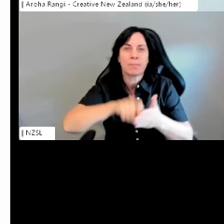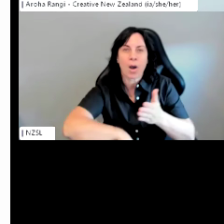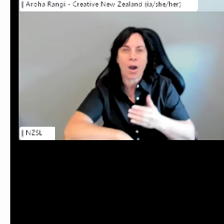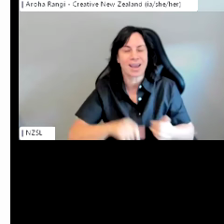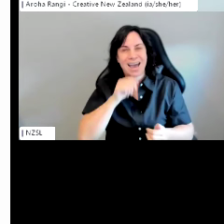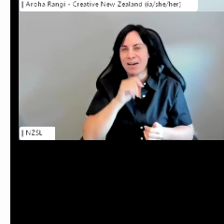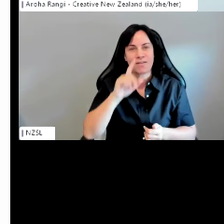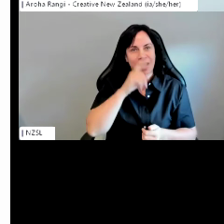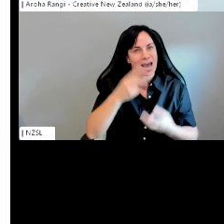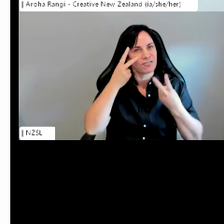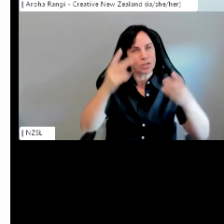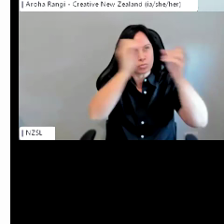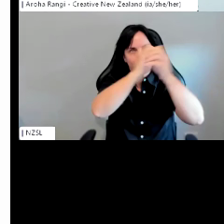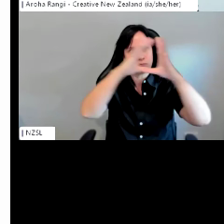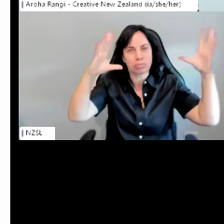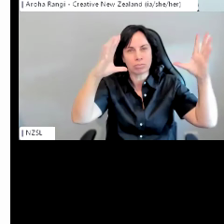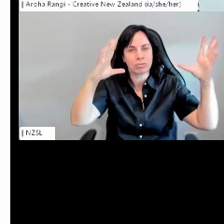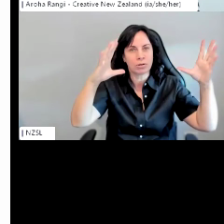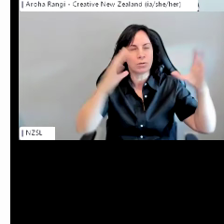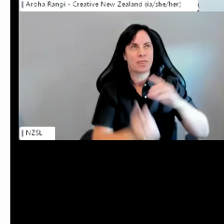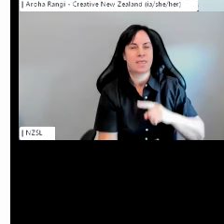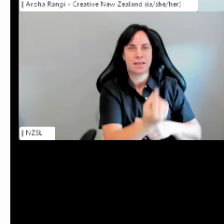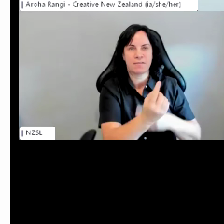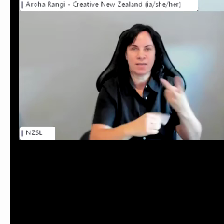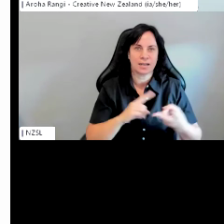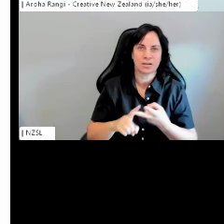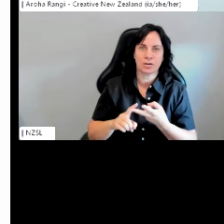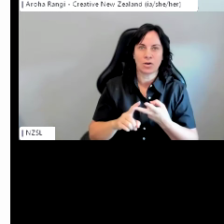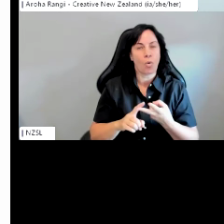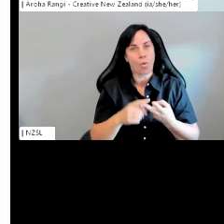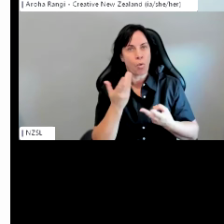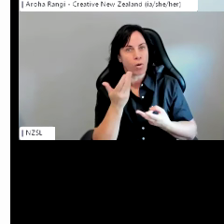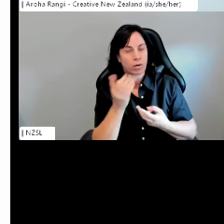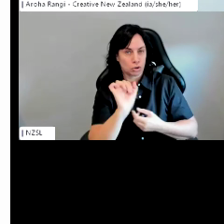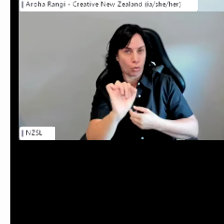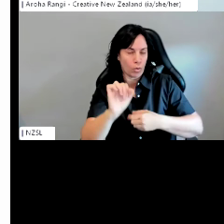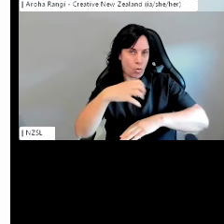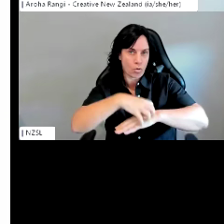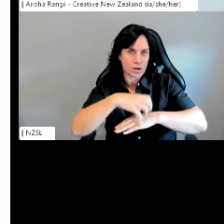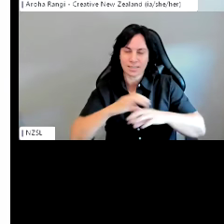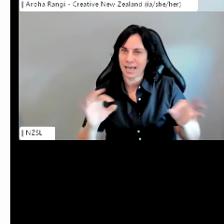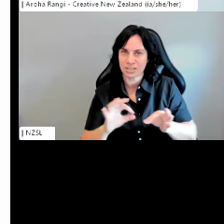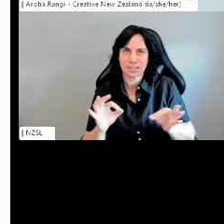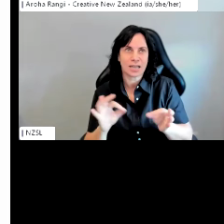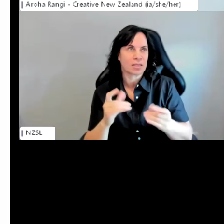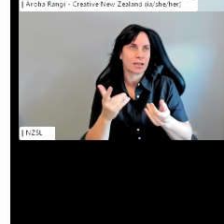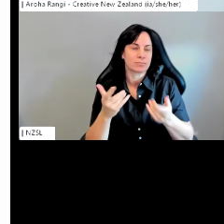event and your audience, and you're not showing it to your prospective audience, then you're